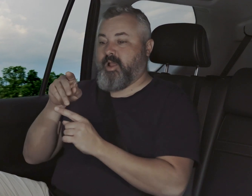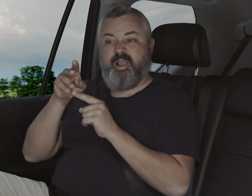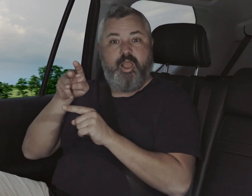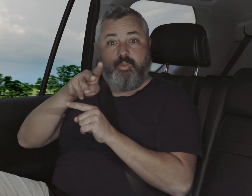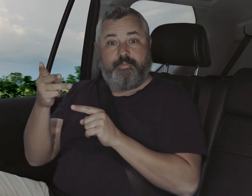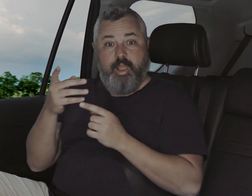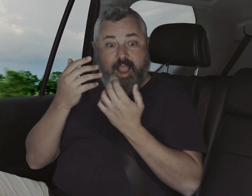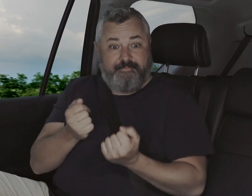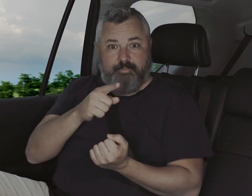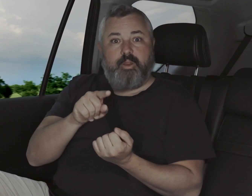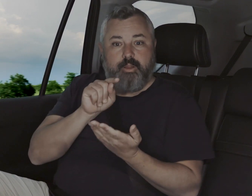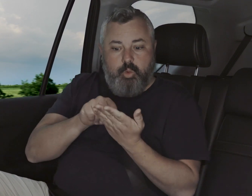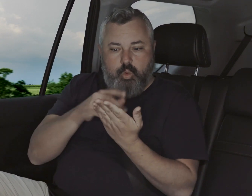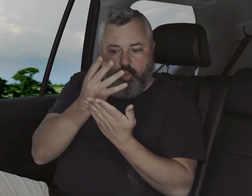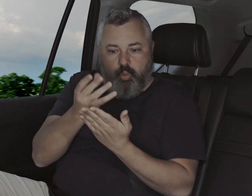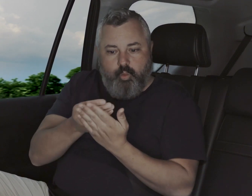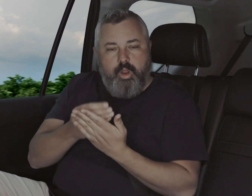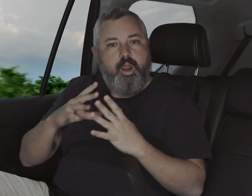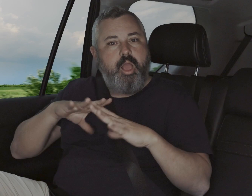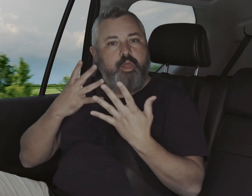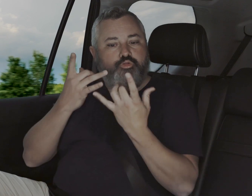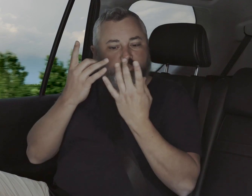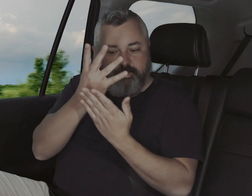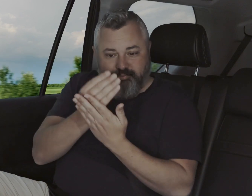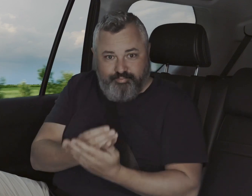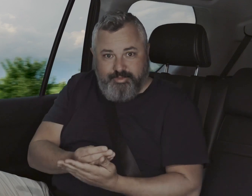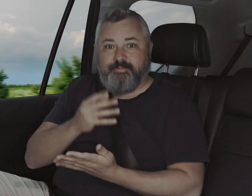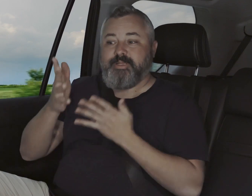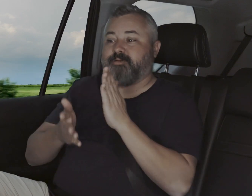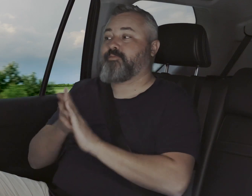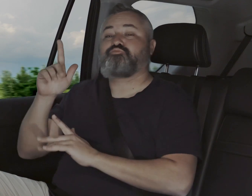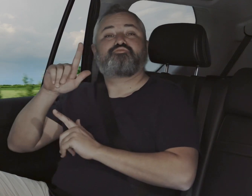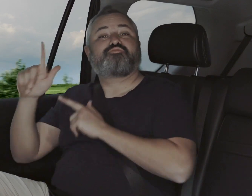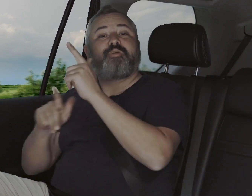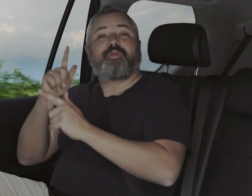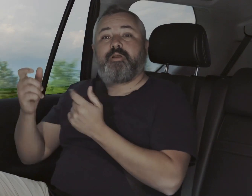These changes can be made easily on your phone or iPad. A clever way of managing your data